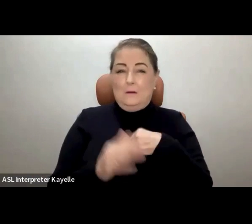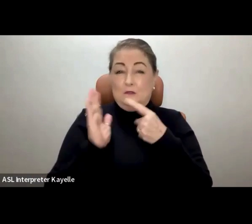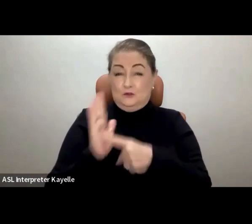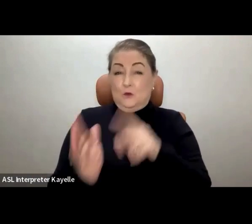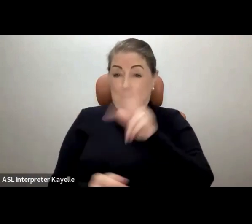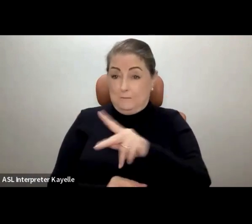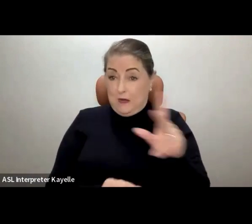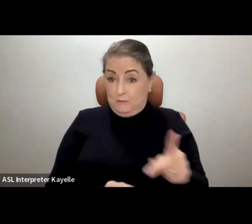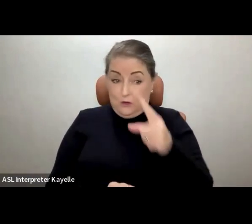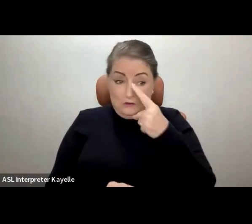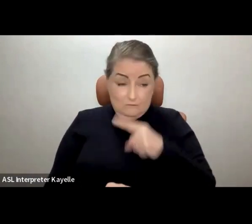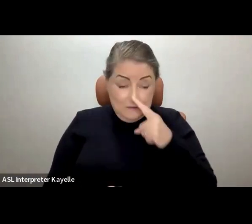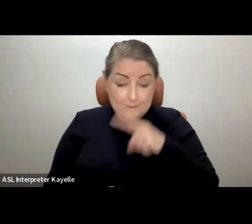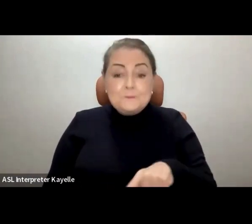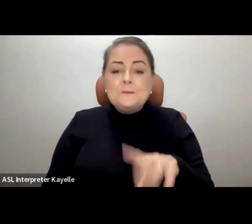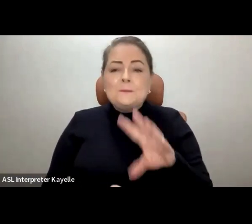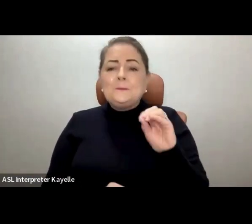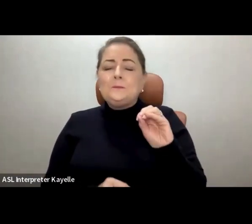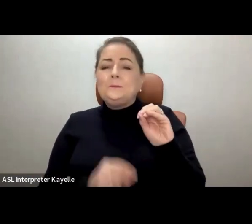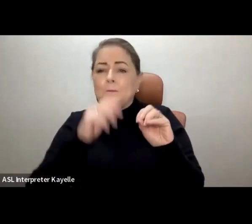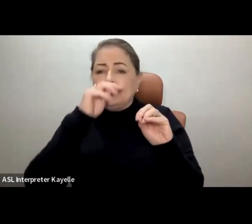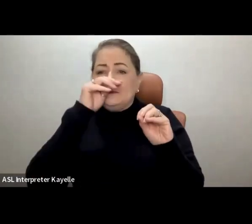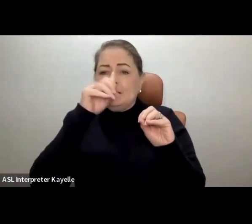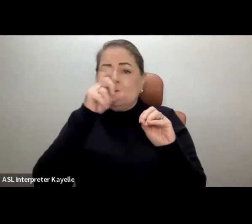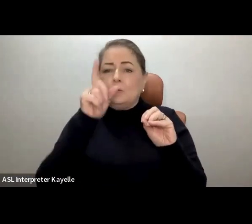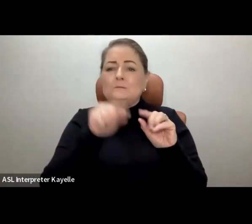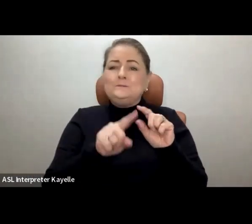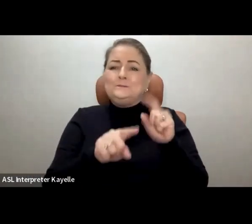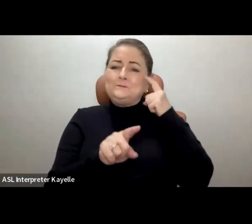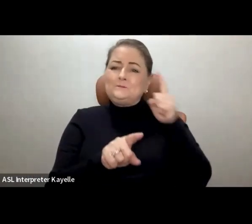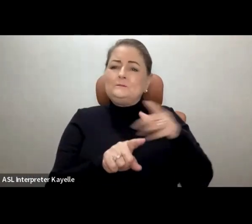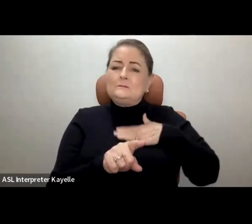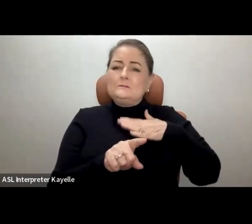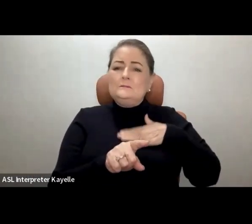okay. This I'm going to do from my, my, the computer that I'm